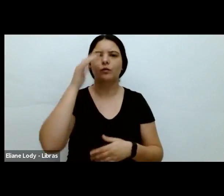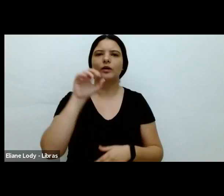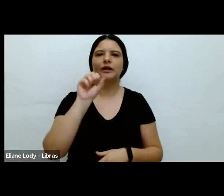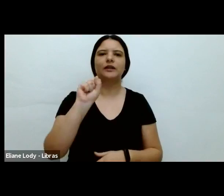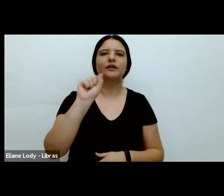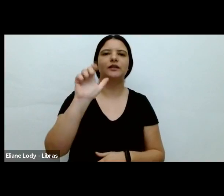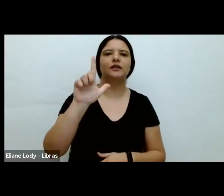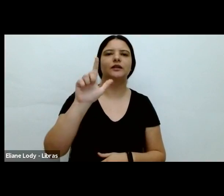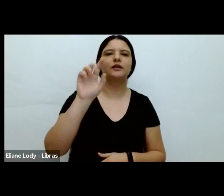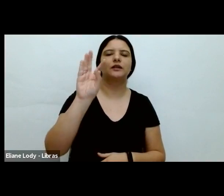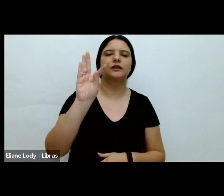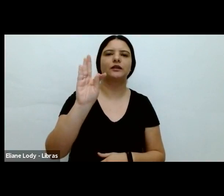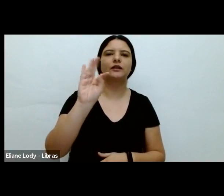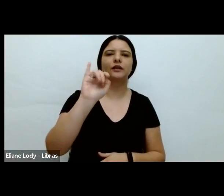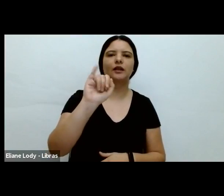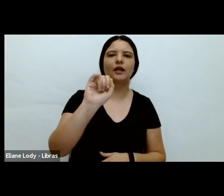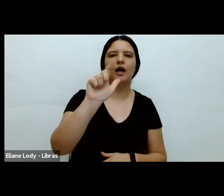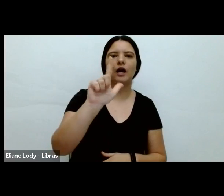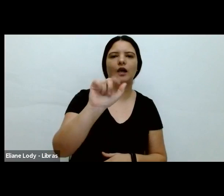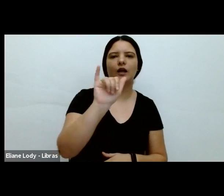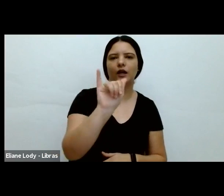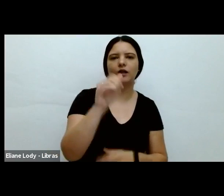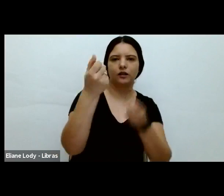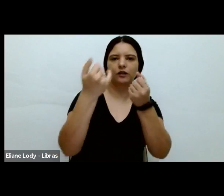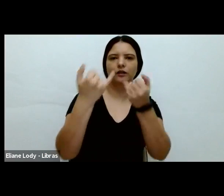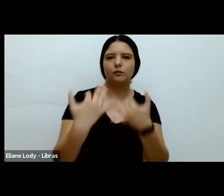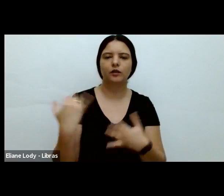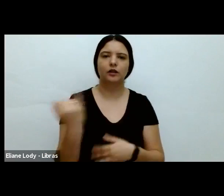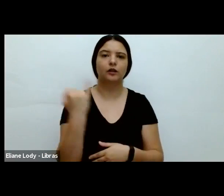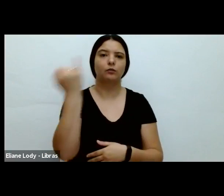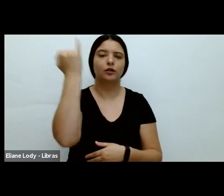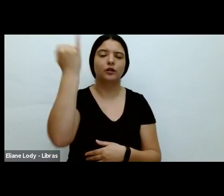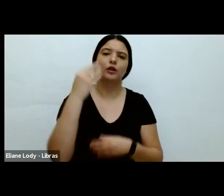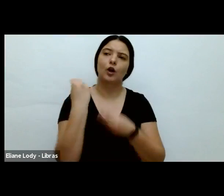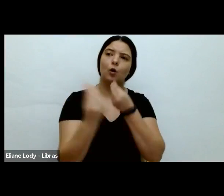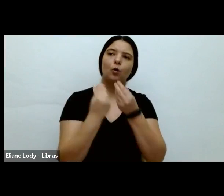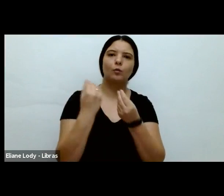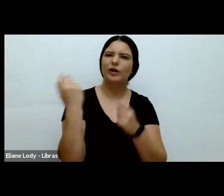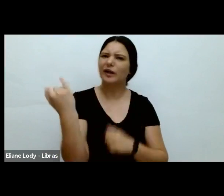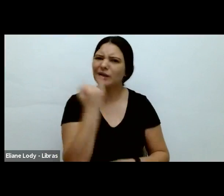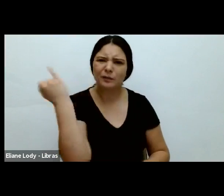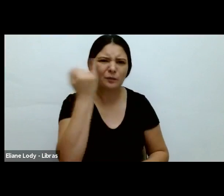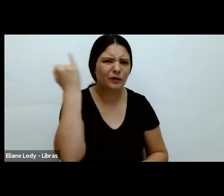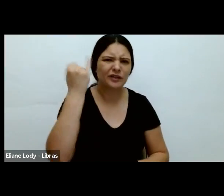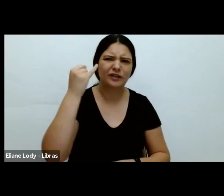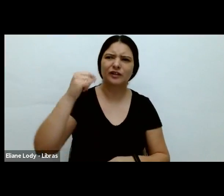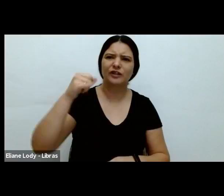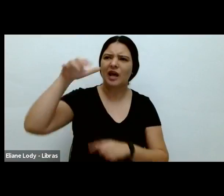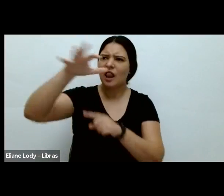the significance of. compliment Tarik your compliment Tarik your few points.